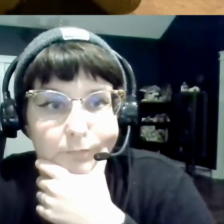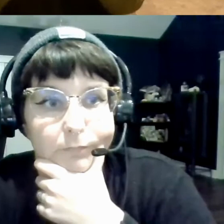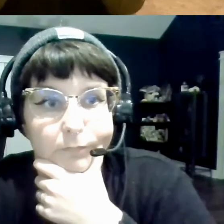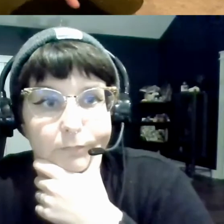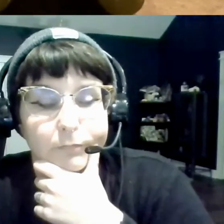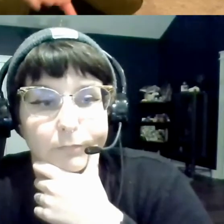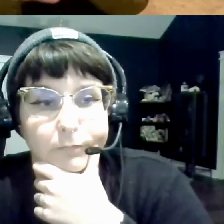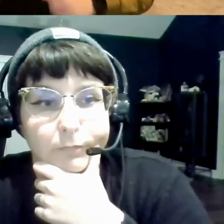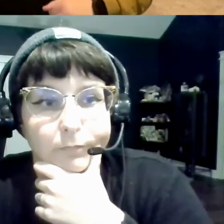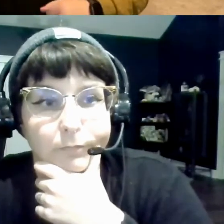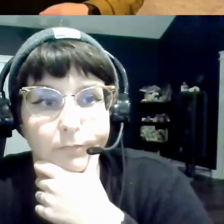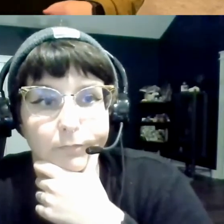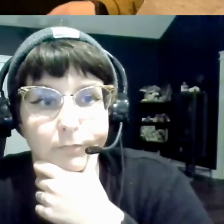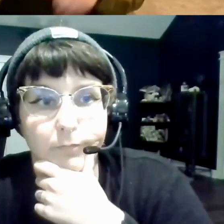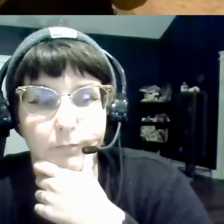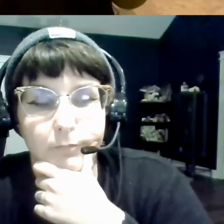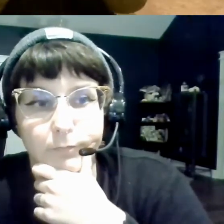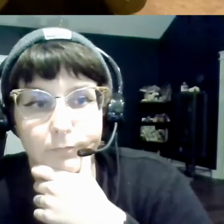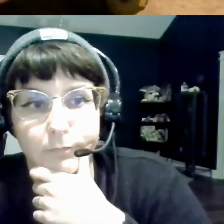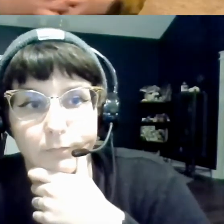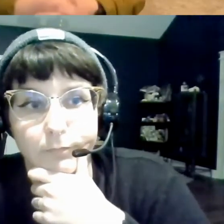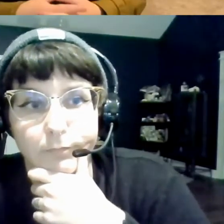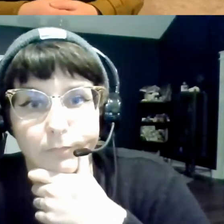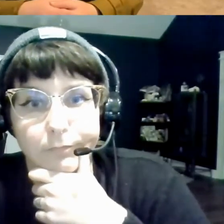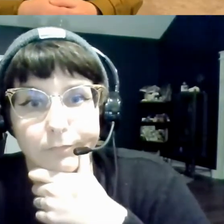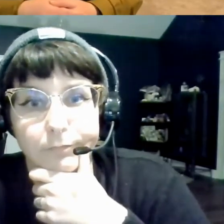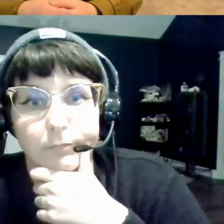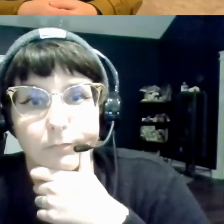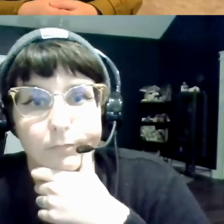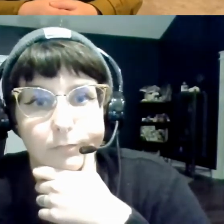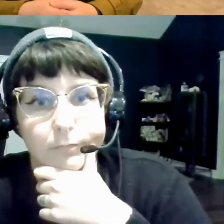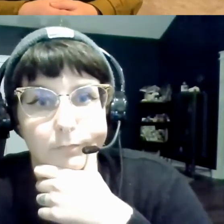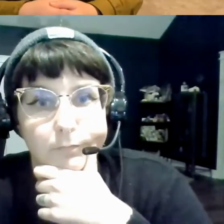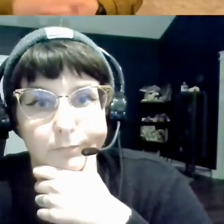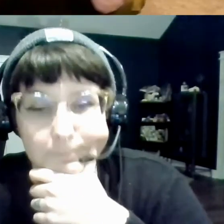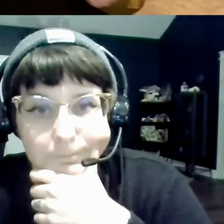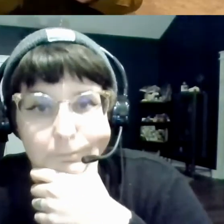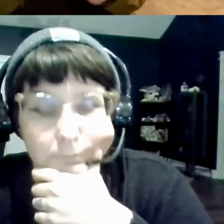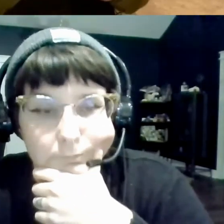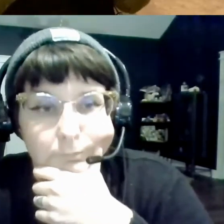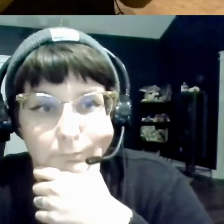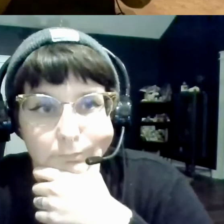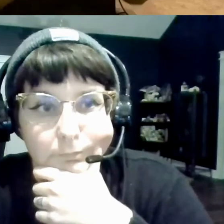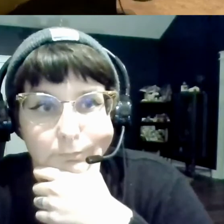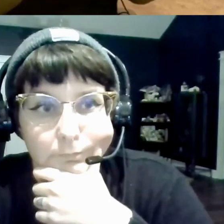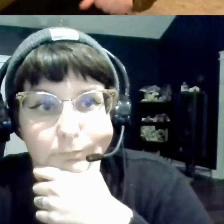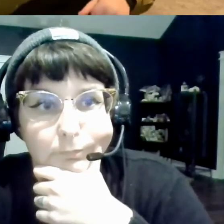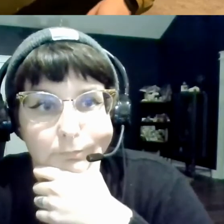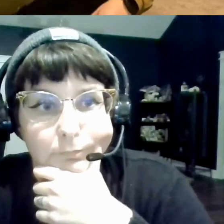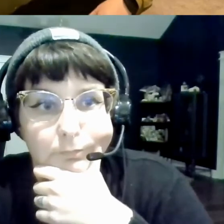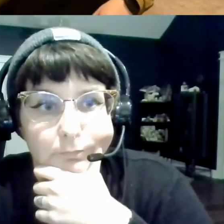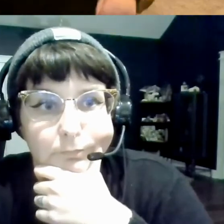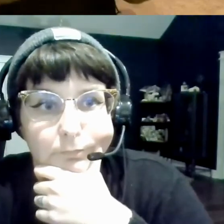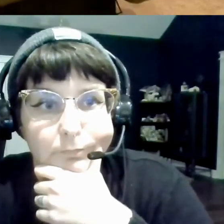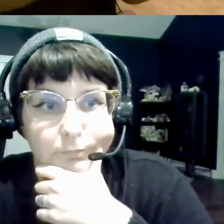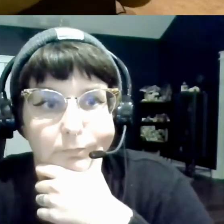to rural spaces and underserved areas in our country, especially tied to health and mental health.